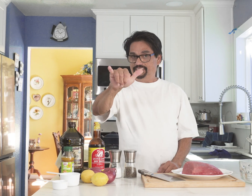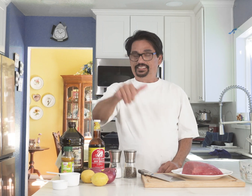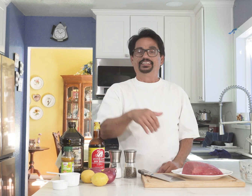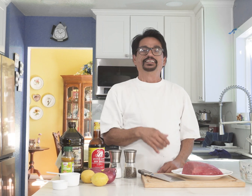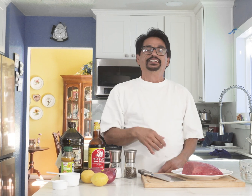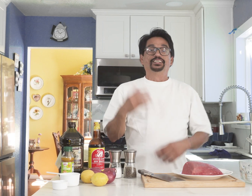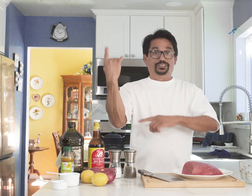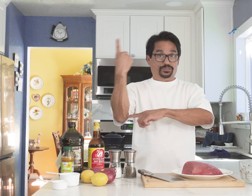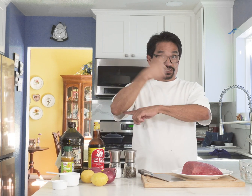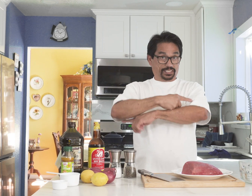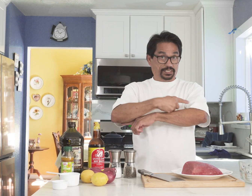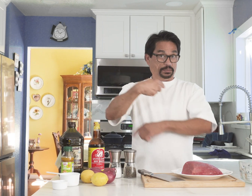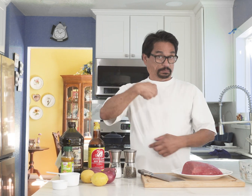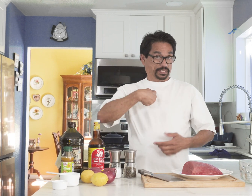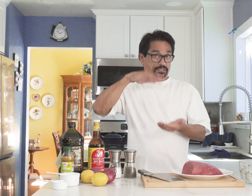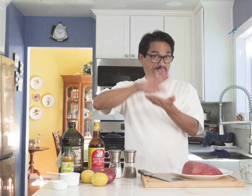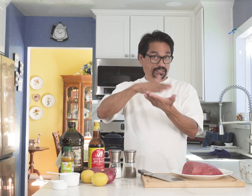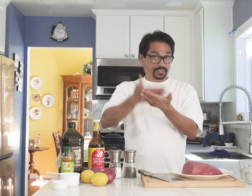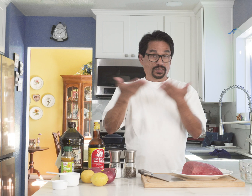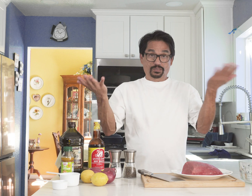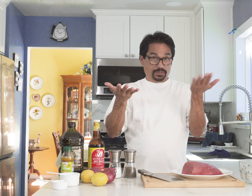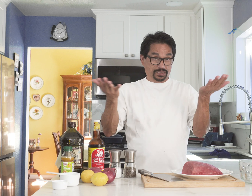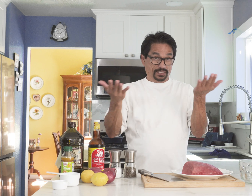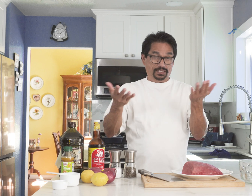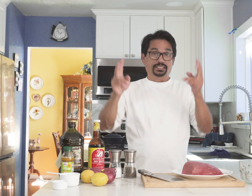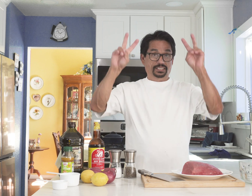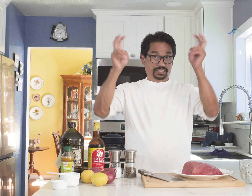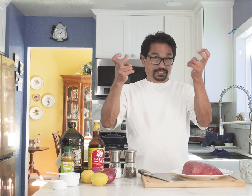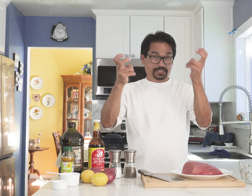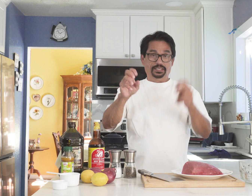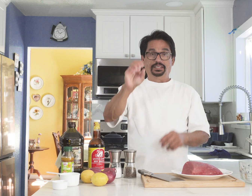Today I'm cooking...